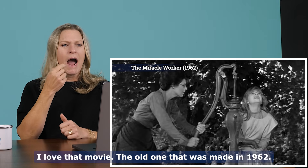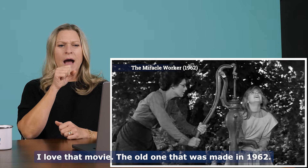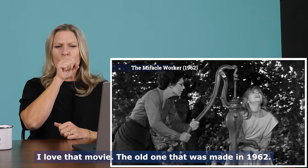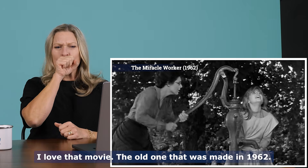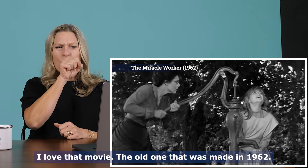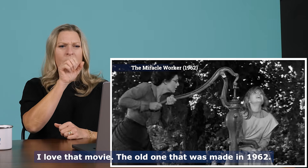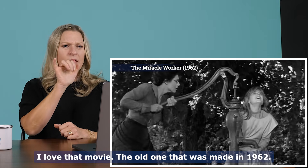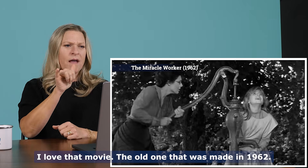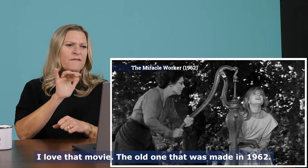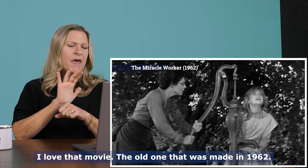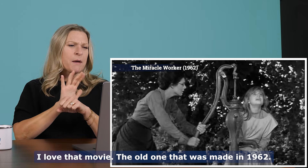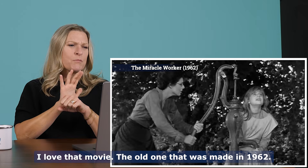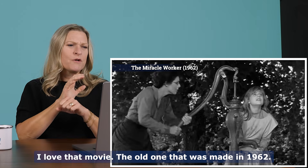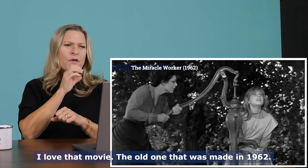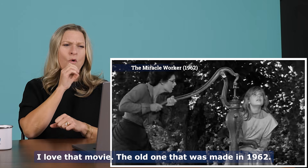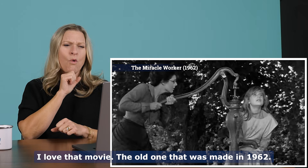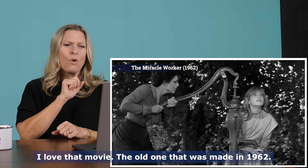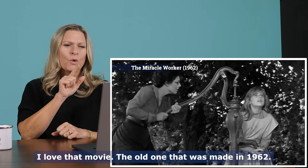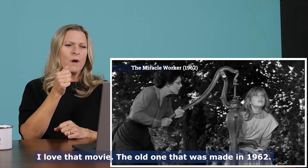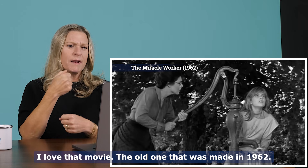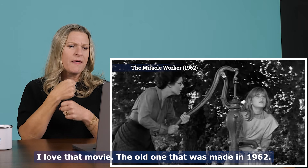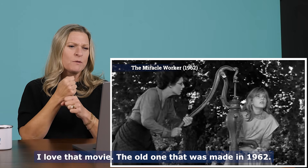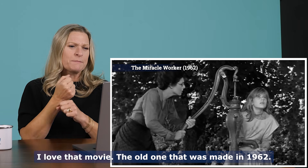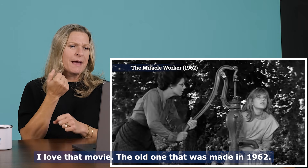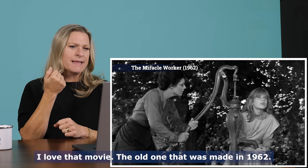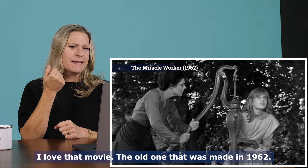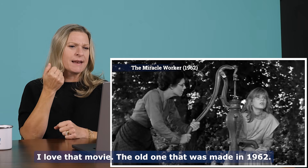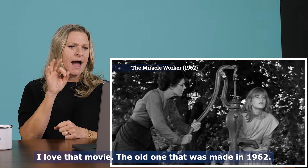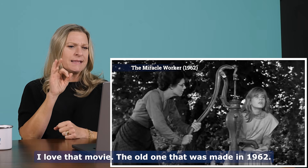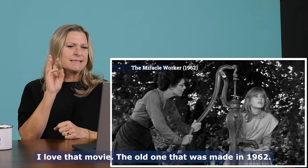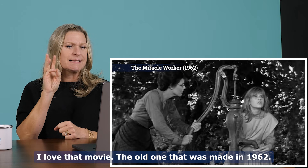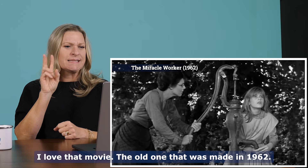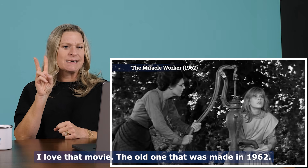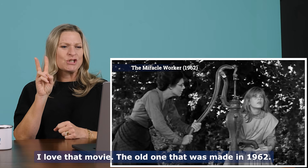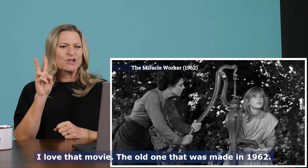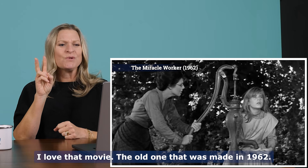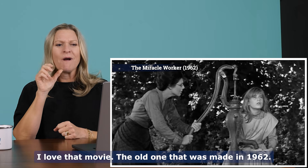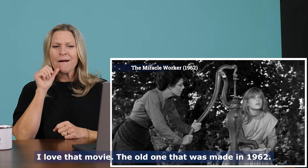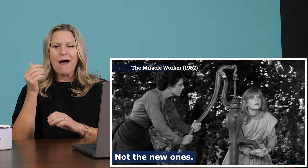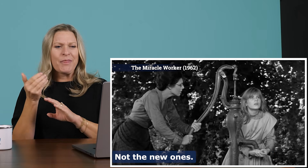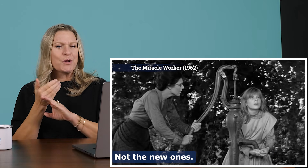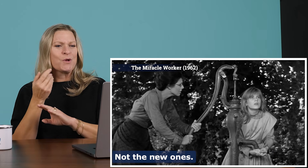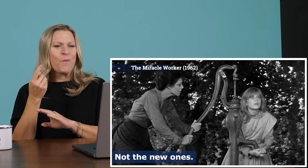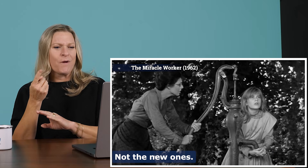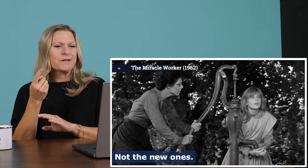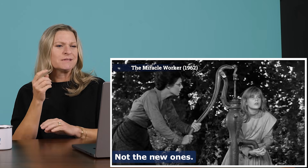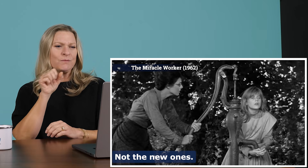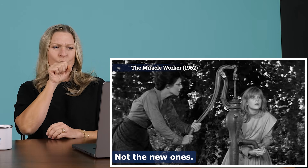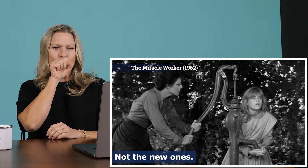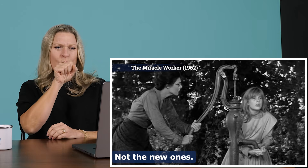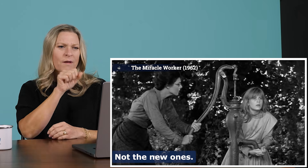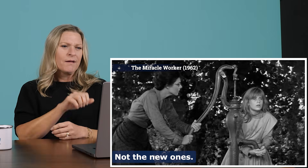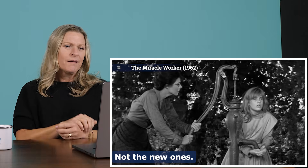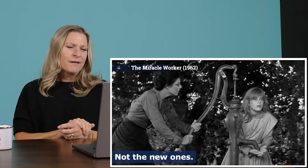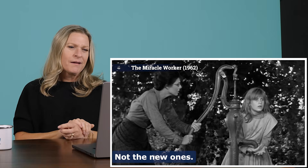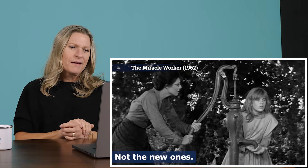I love that movie. The old one that was made in 1962. Not the new ones.